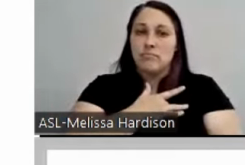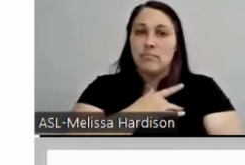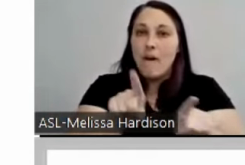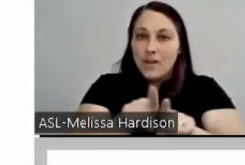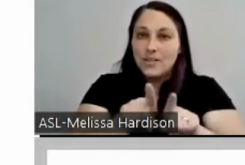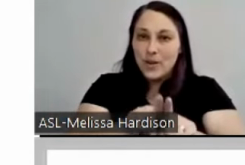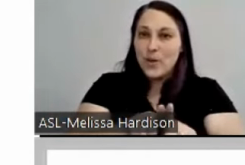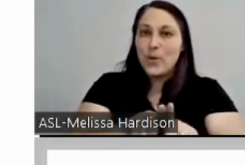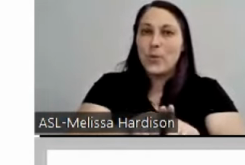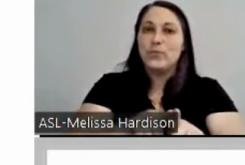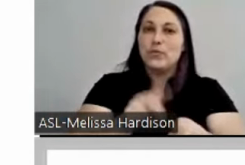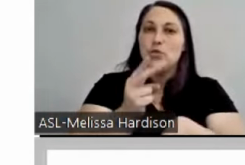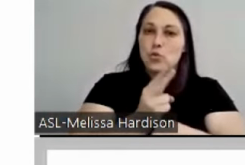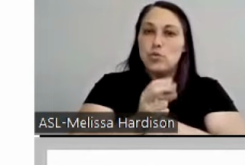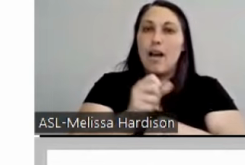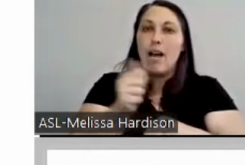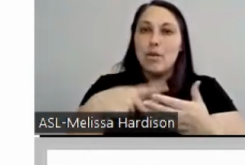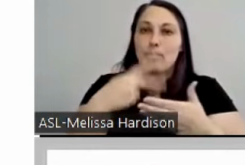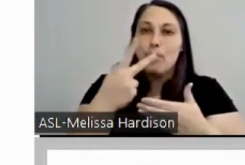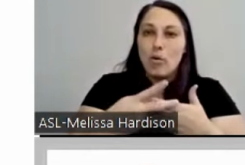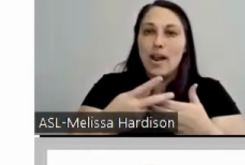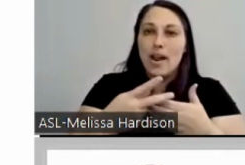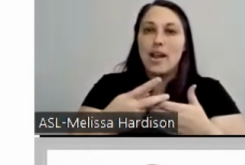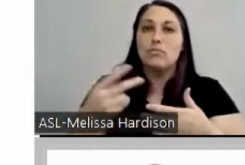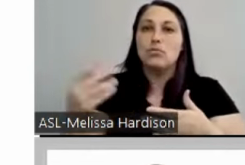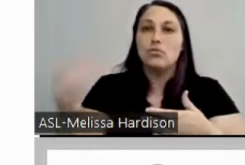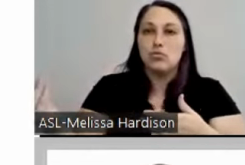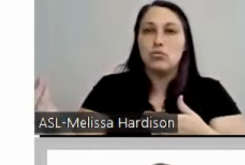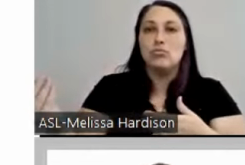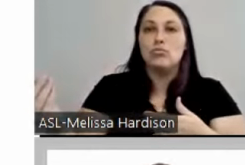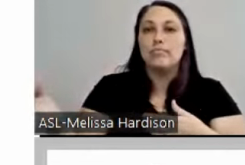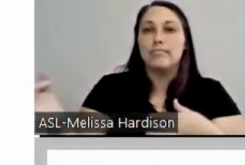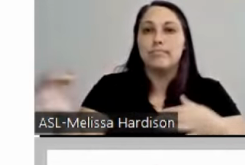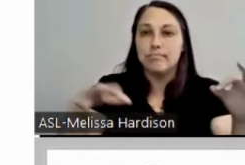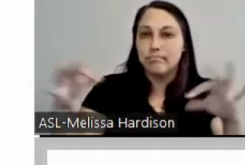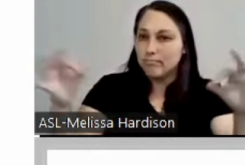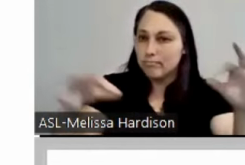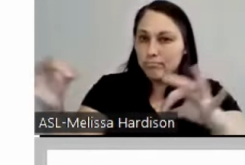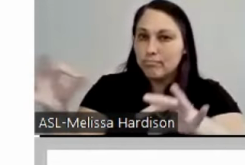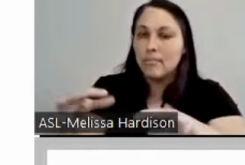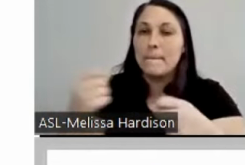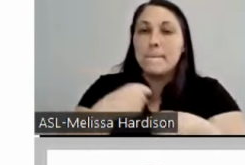Funds for supper we have a smart home project going on, with